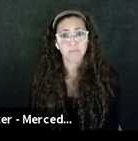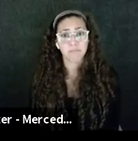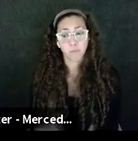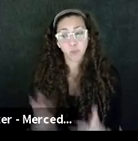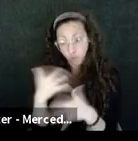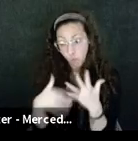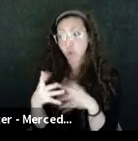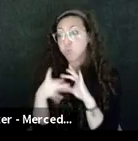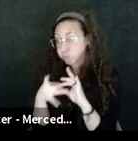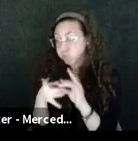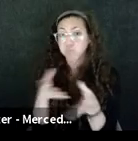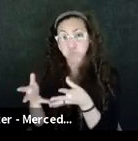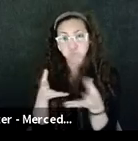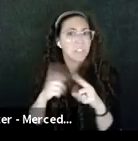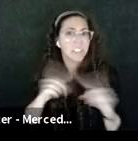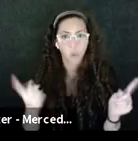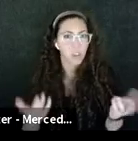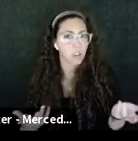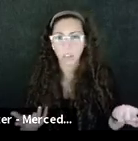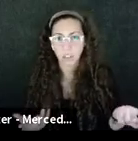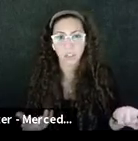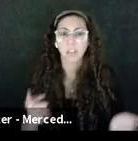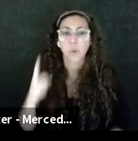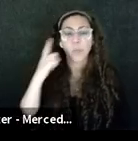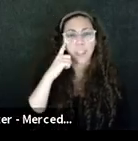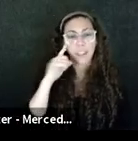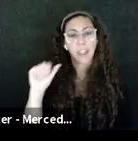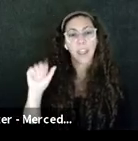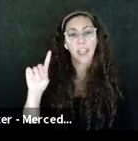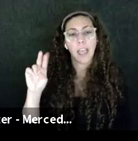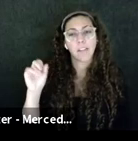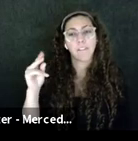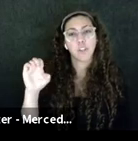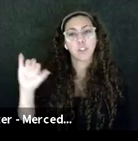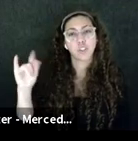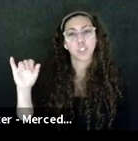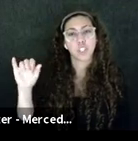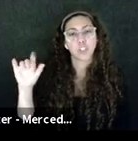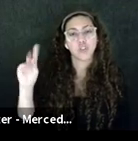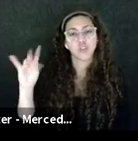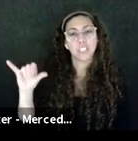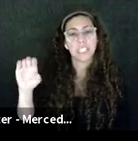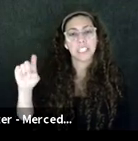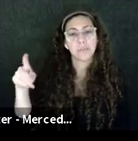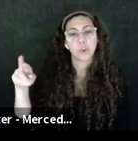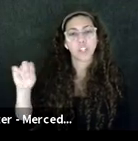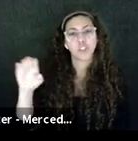Jason Williams: So again, it's just something to think about adverse circuitry expression how our brains express our experiences as we interact